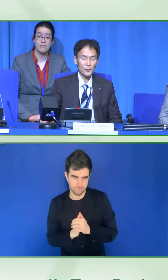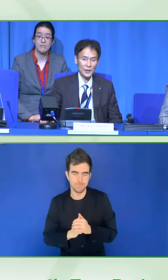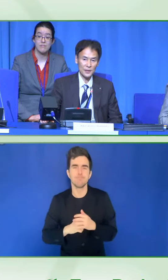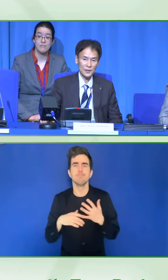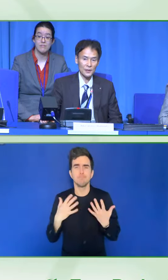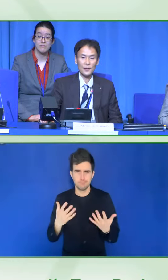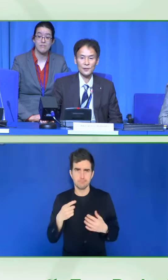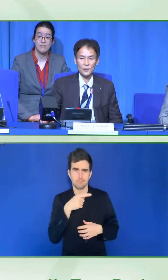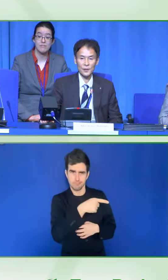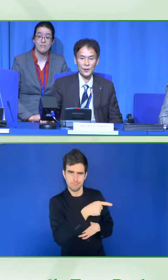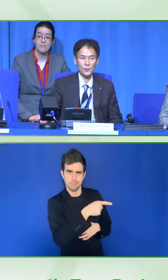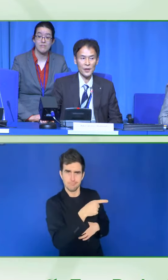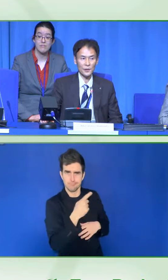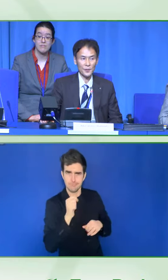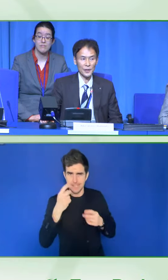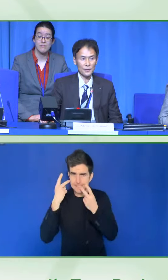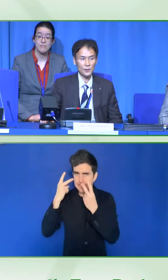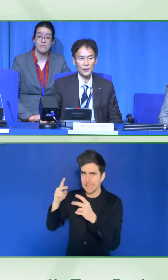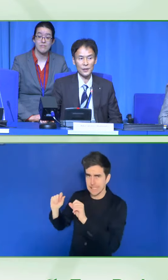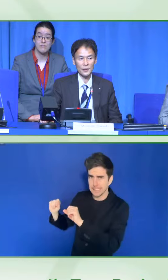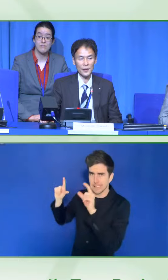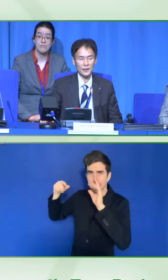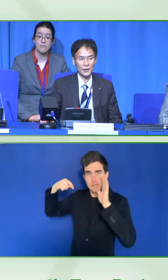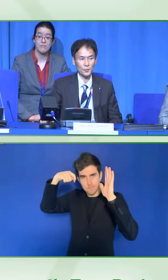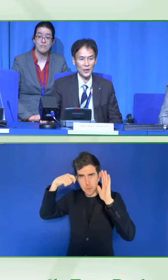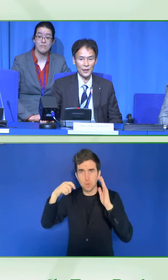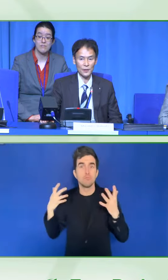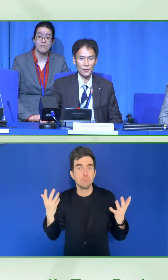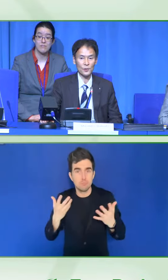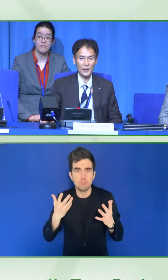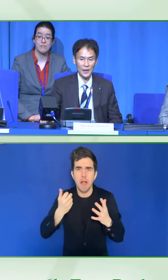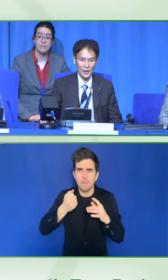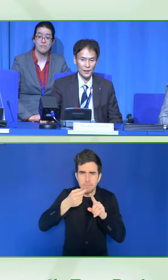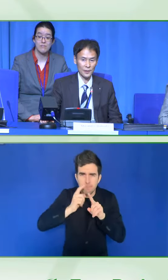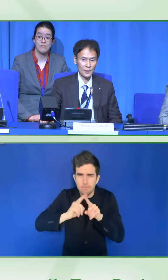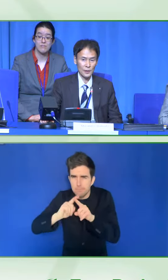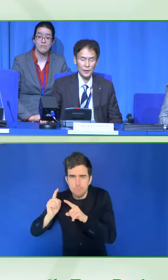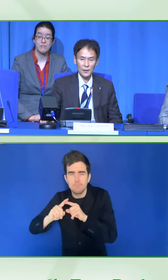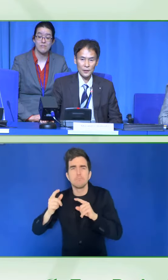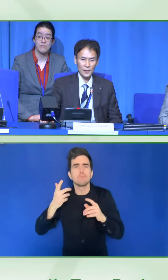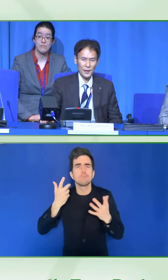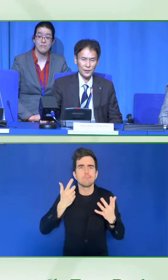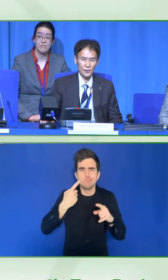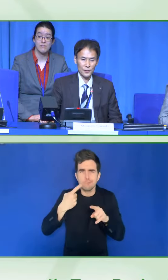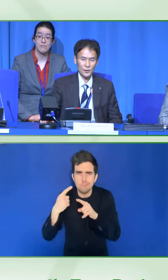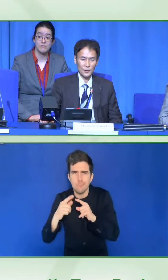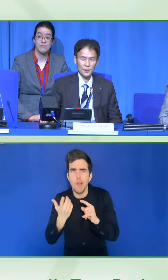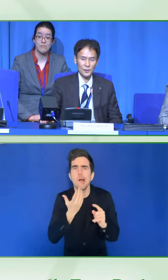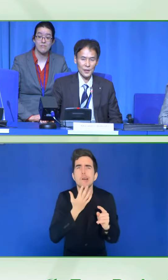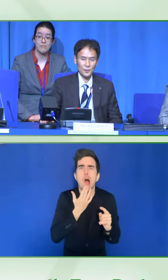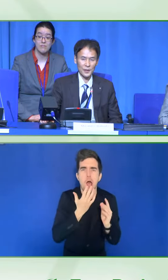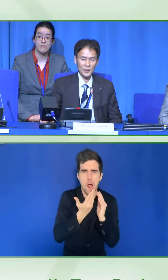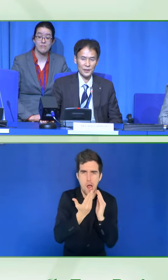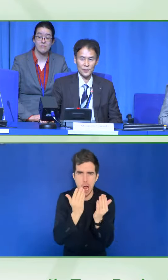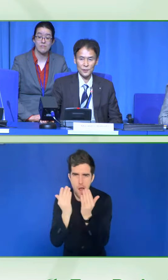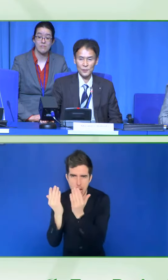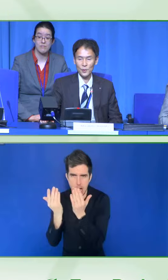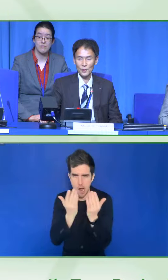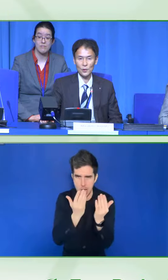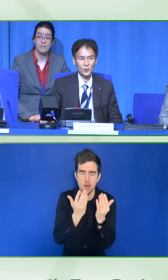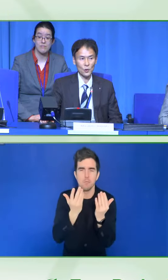There are three main types of colourblindness, protanope, deuteranope and tritanope.